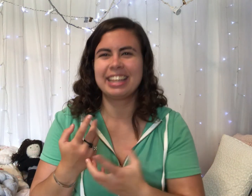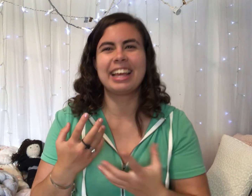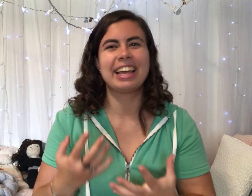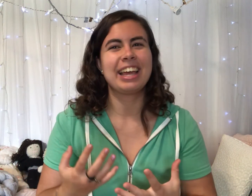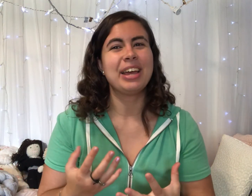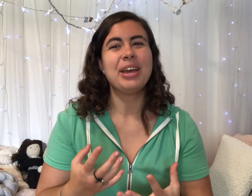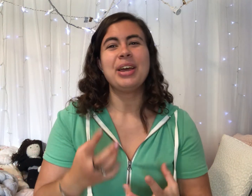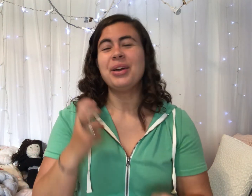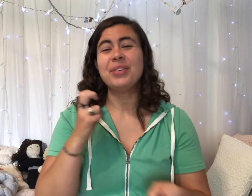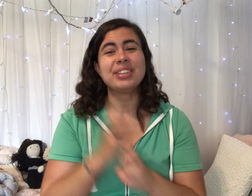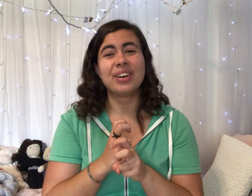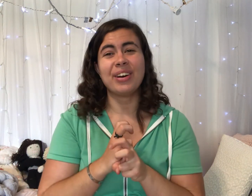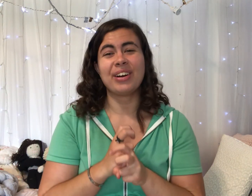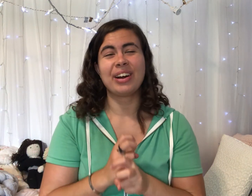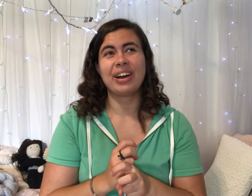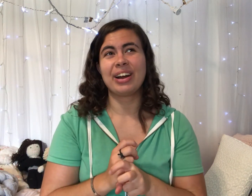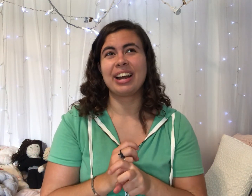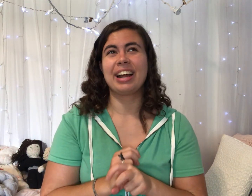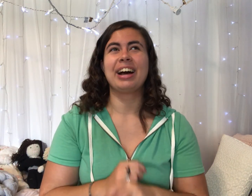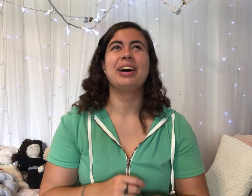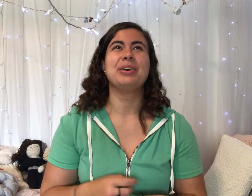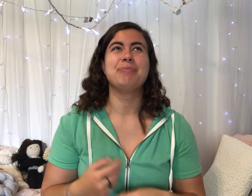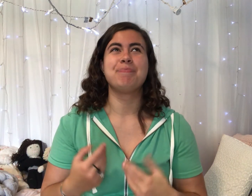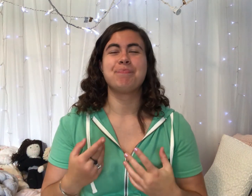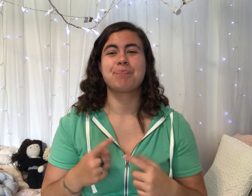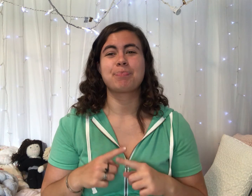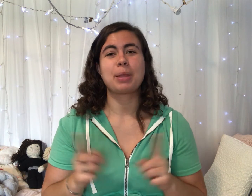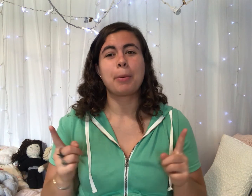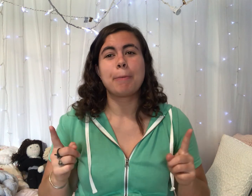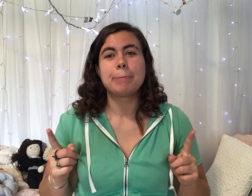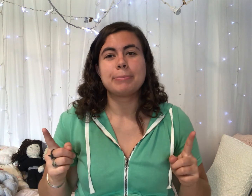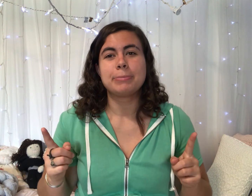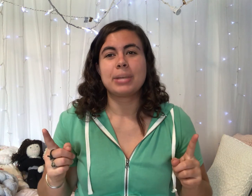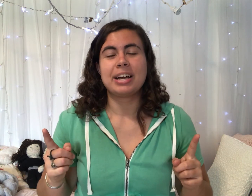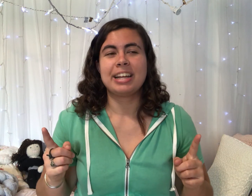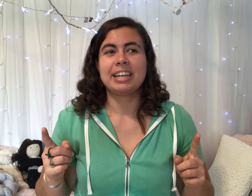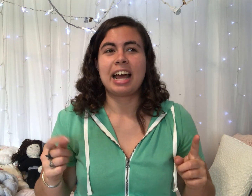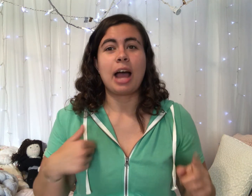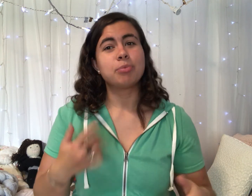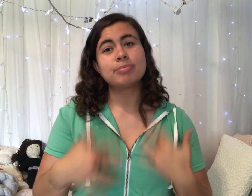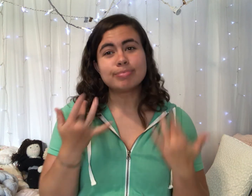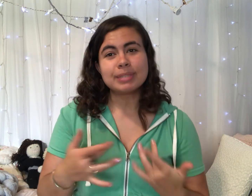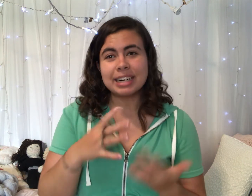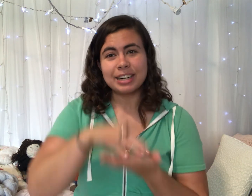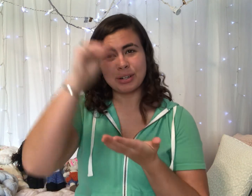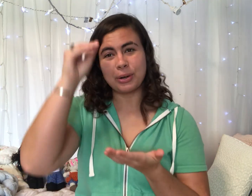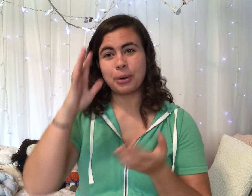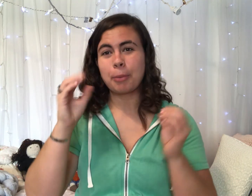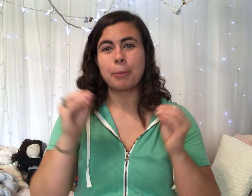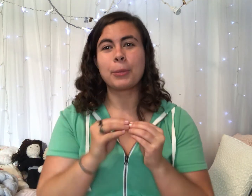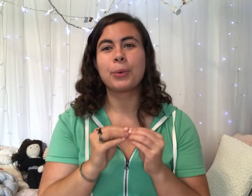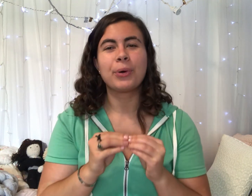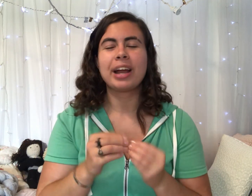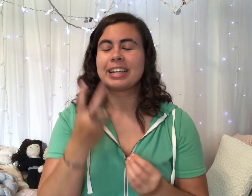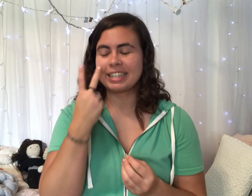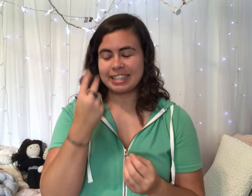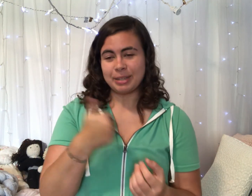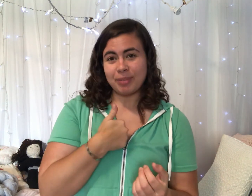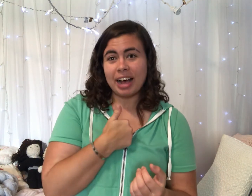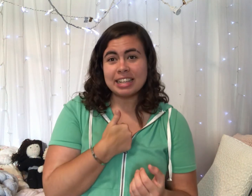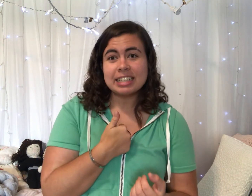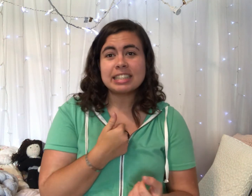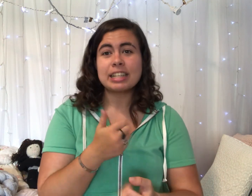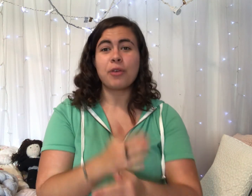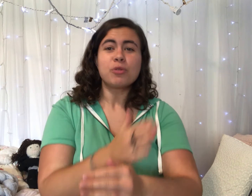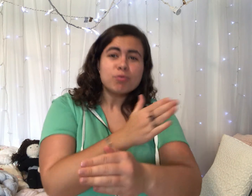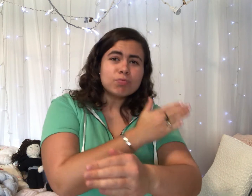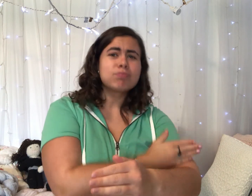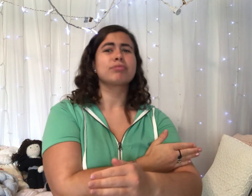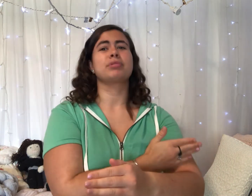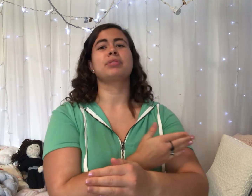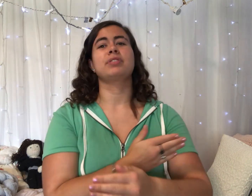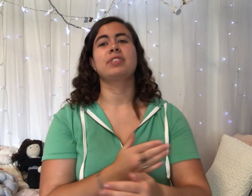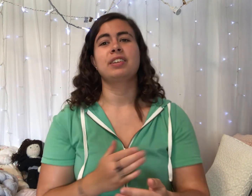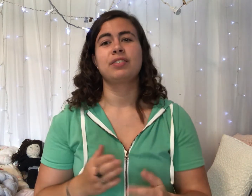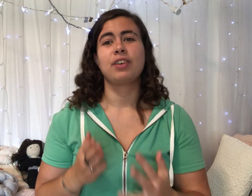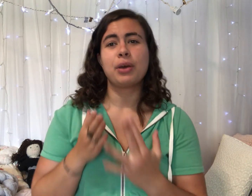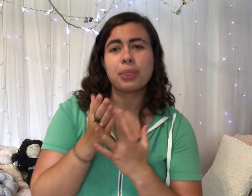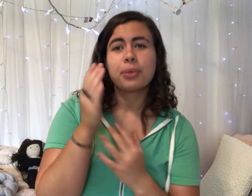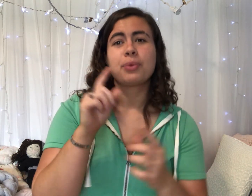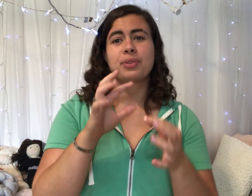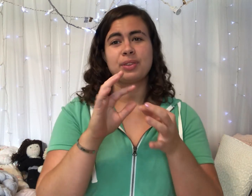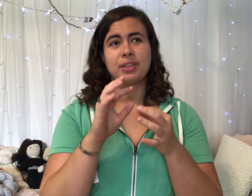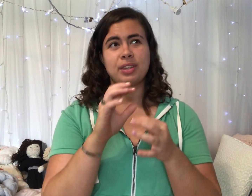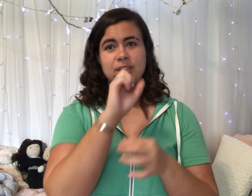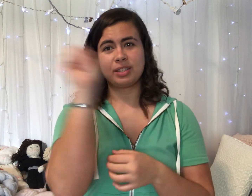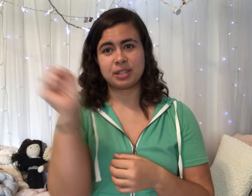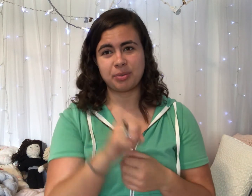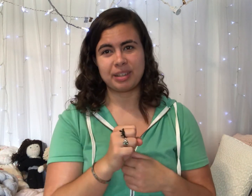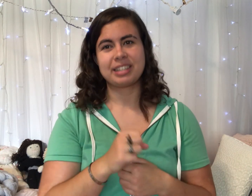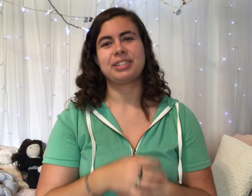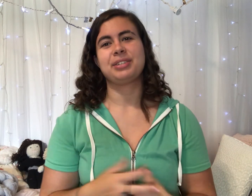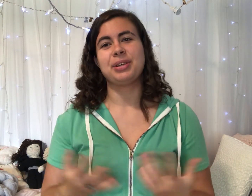It was so hard, but I'm excited to learn more and see myself improve through the semester.